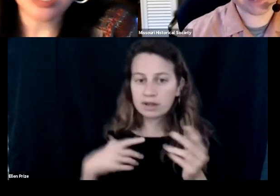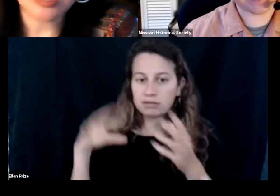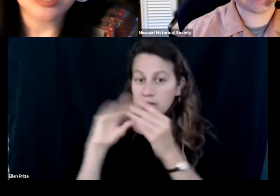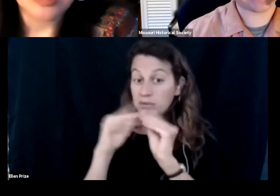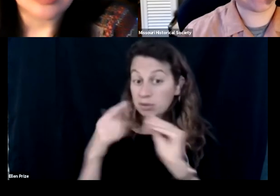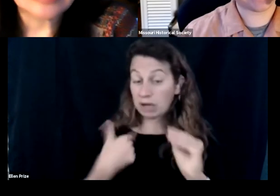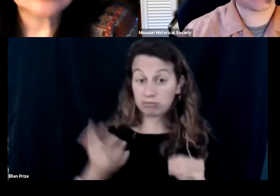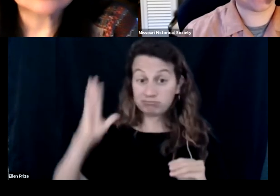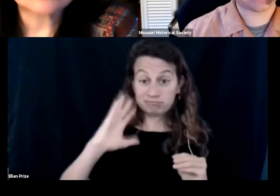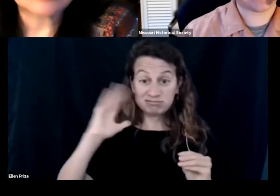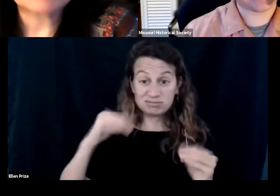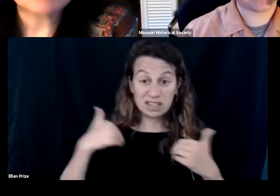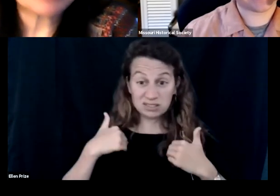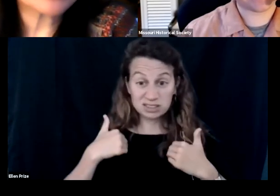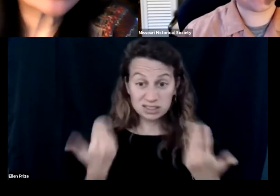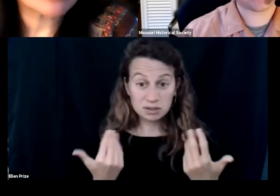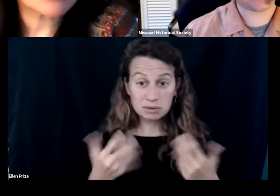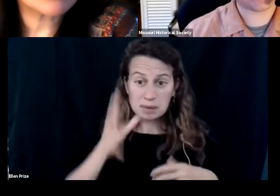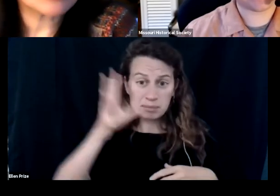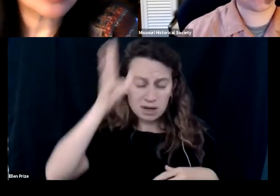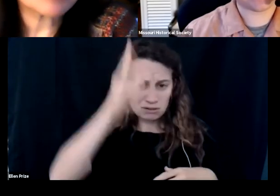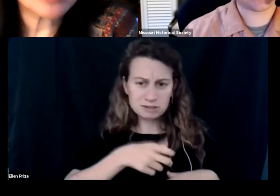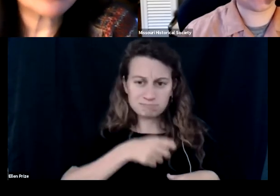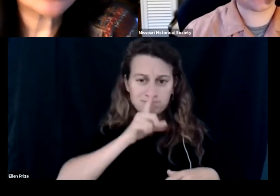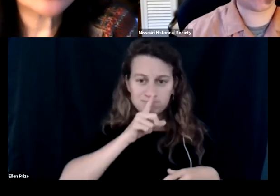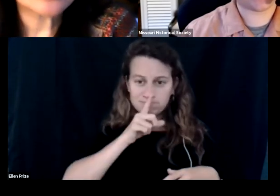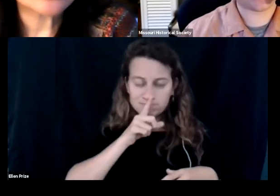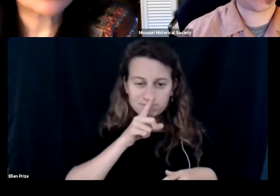Americans understand, you know, I mean, it was similar thing,